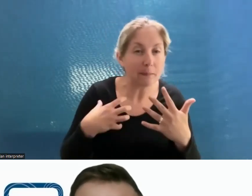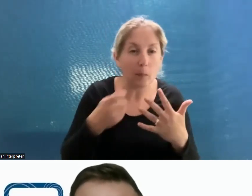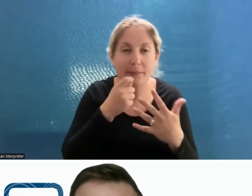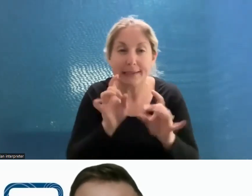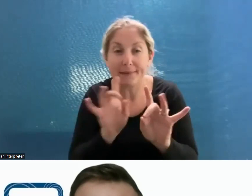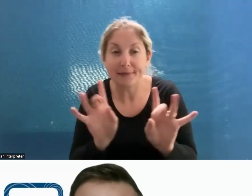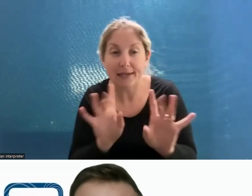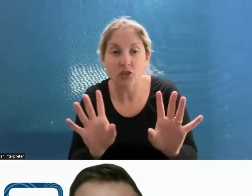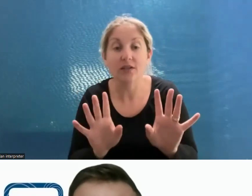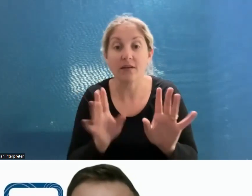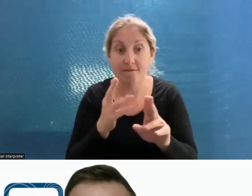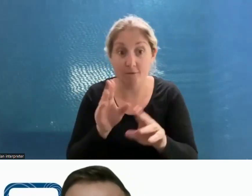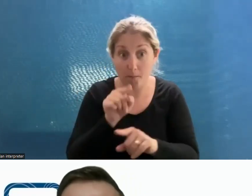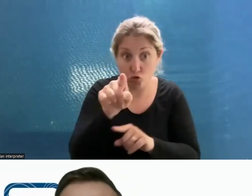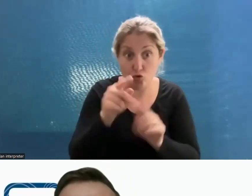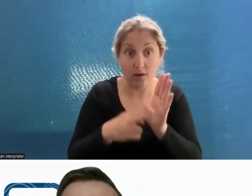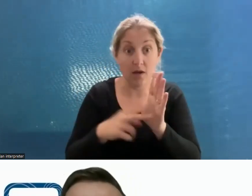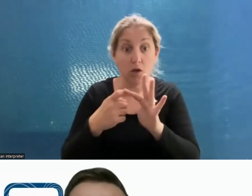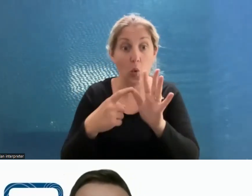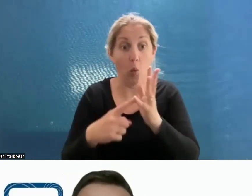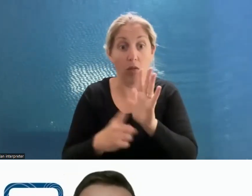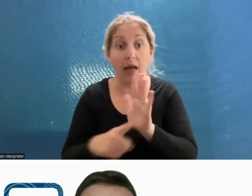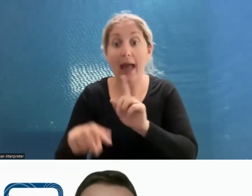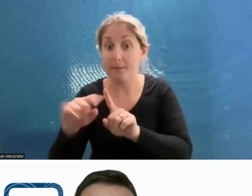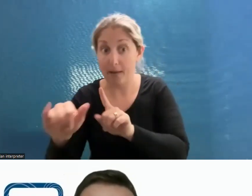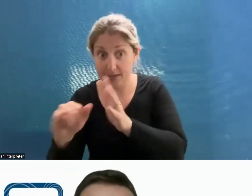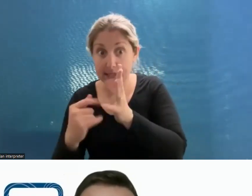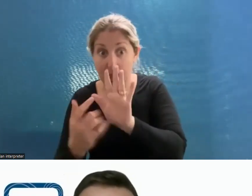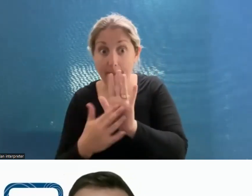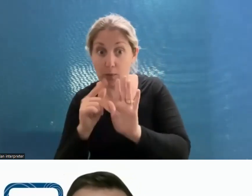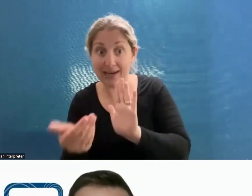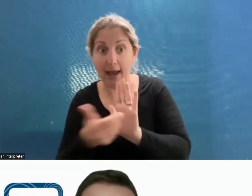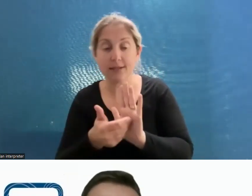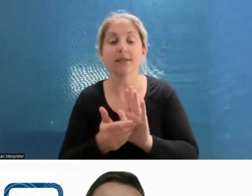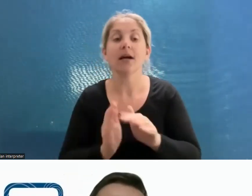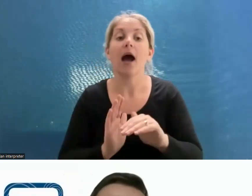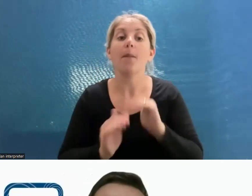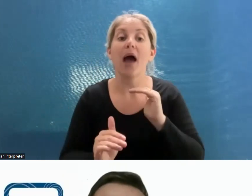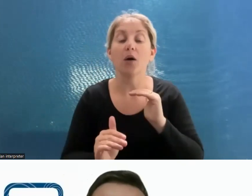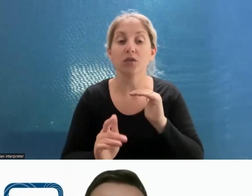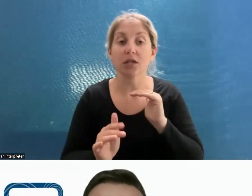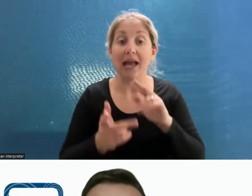Nakul and Sam, if you had anything to add to this one, which is around whether the Independent